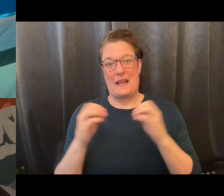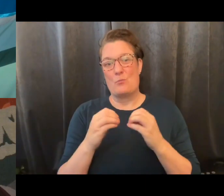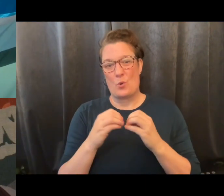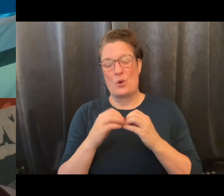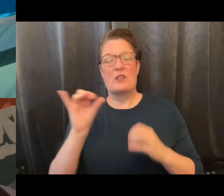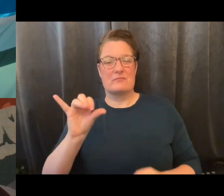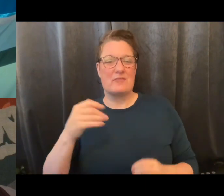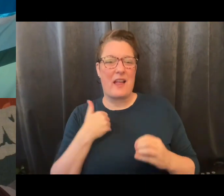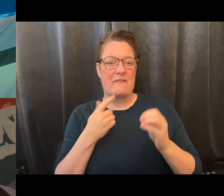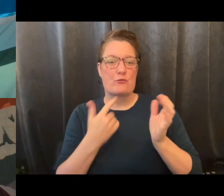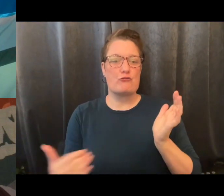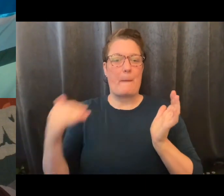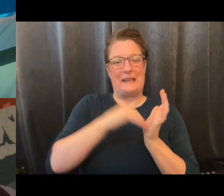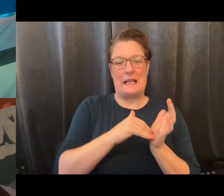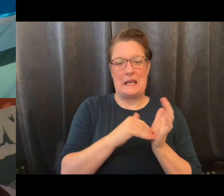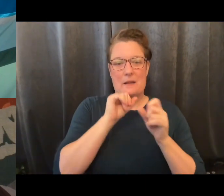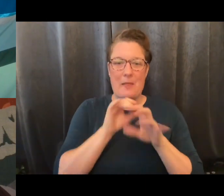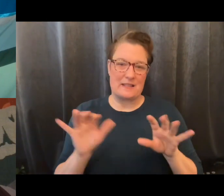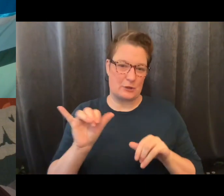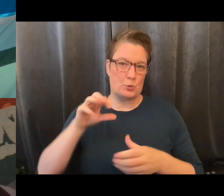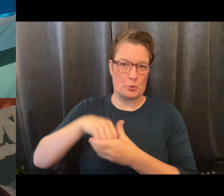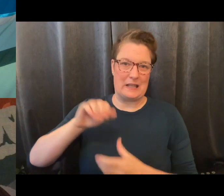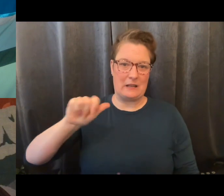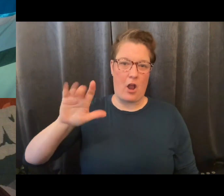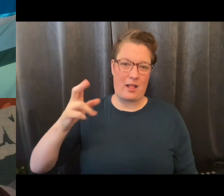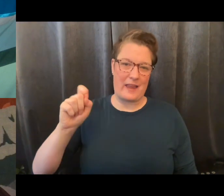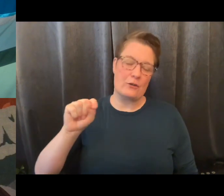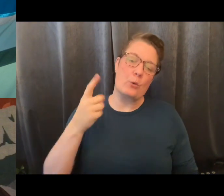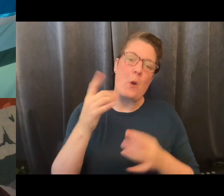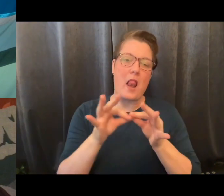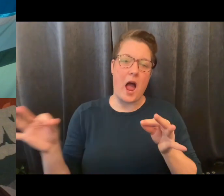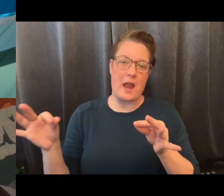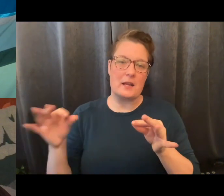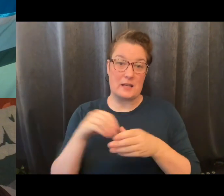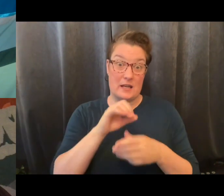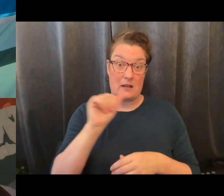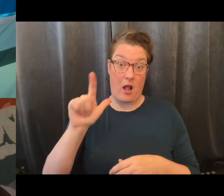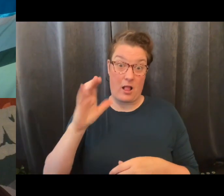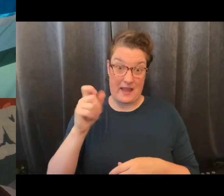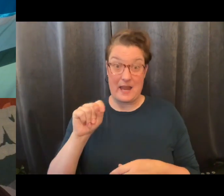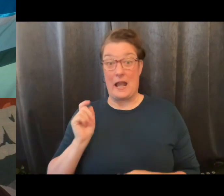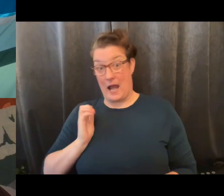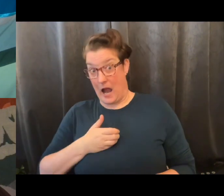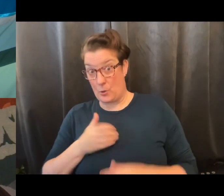blessing within the Al Chet too, or line in the Al Chet, and ours here is "for all of these, Shechinah bless us.